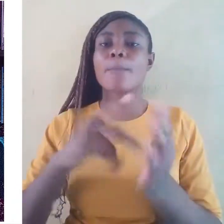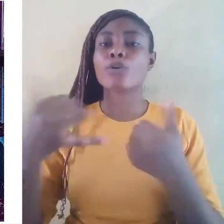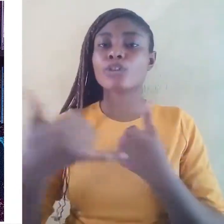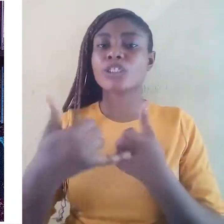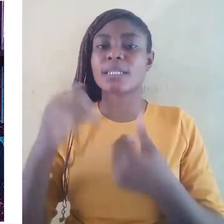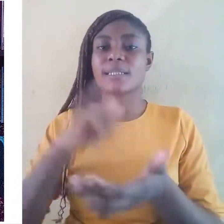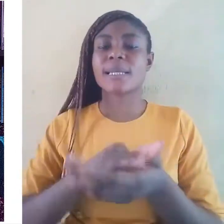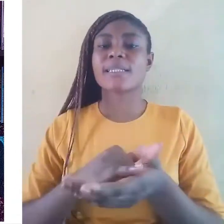6.